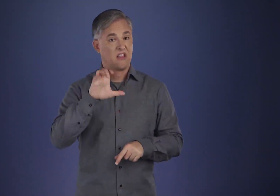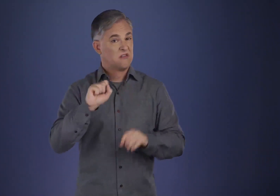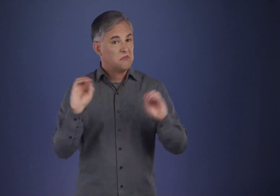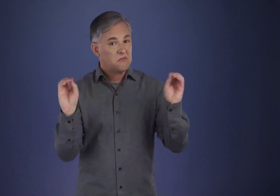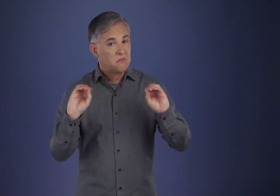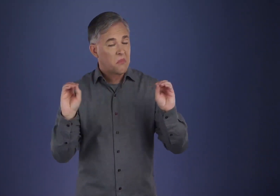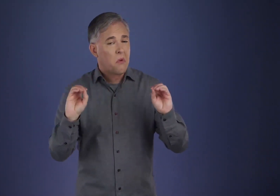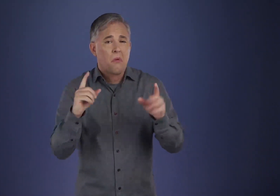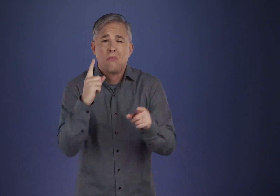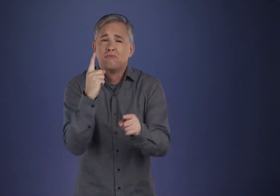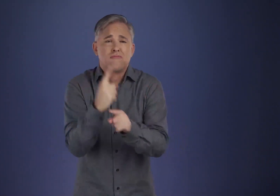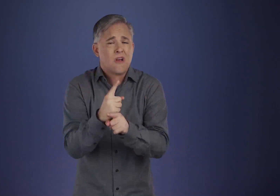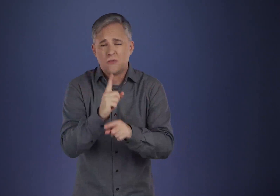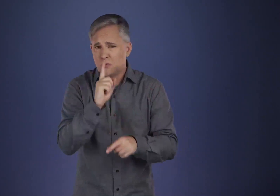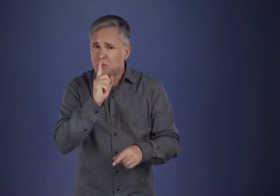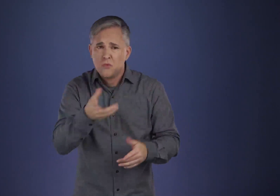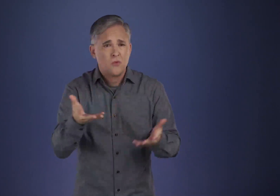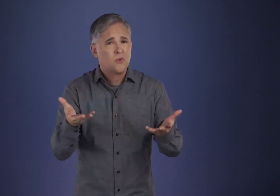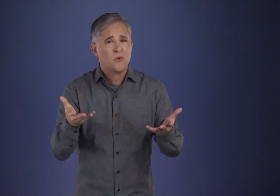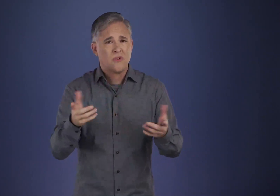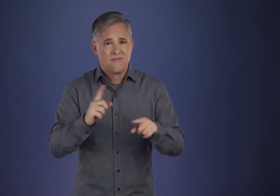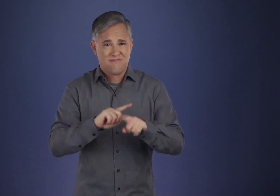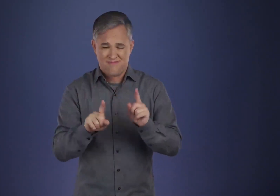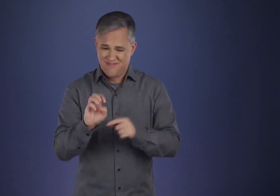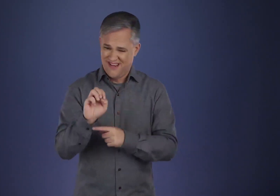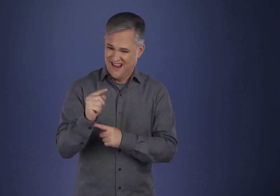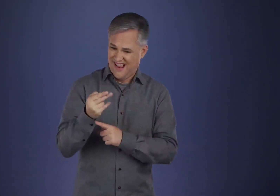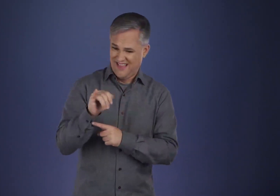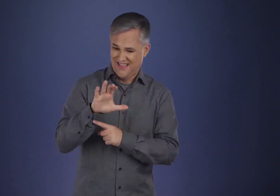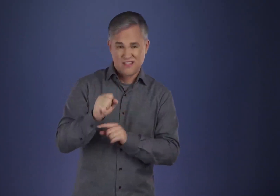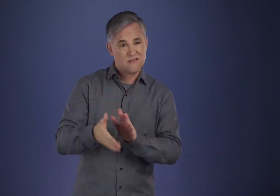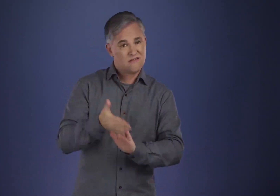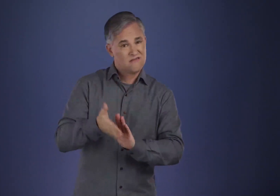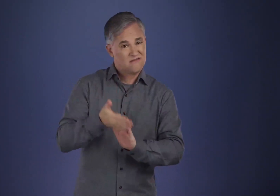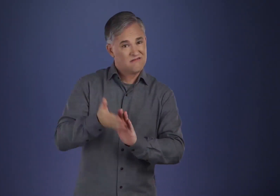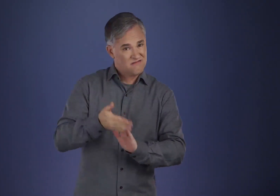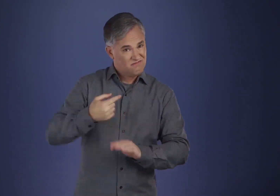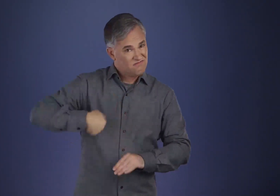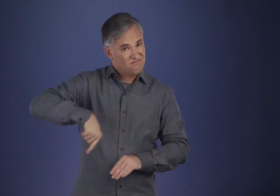You tell us that Charlie’s proposal is ethical. Sure, it’s ethical,